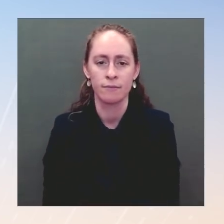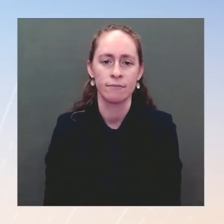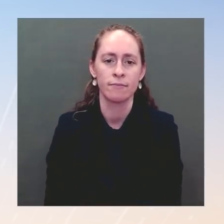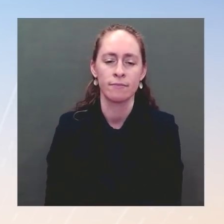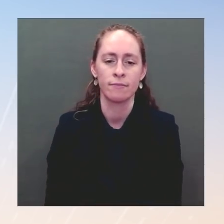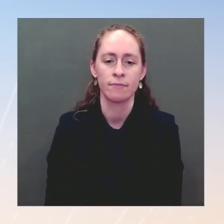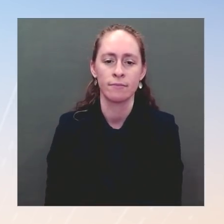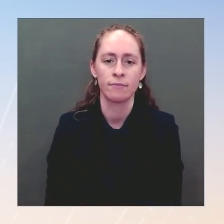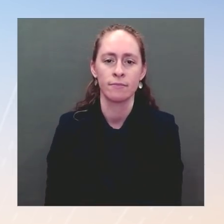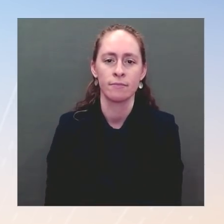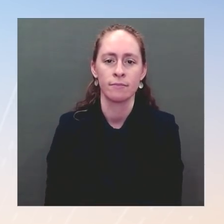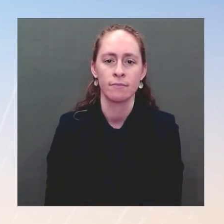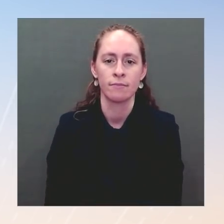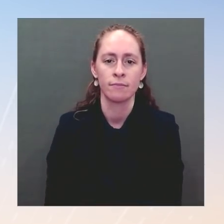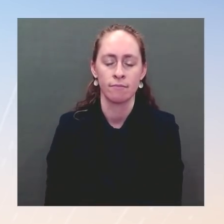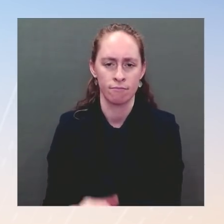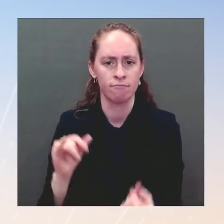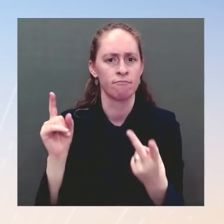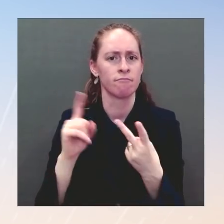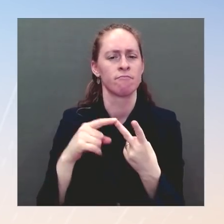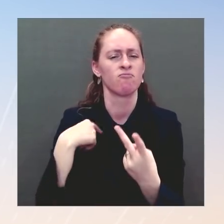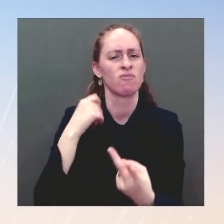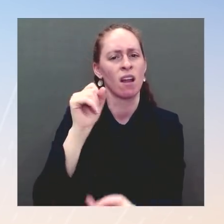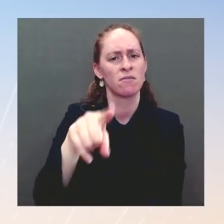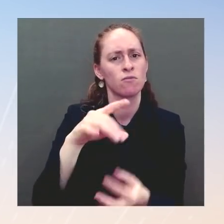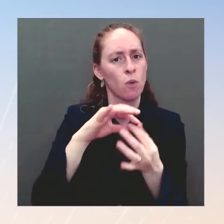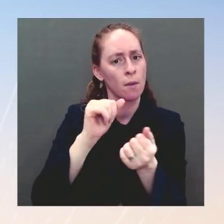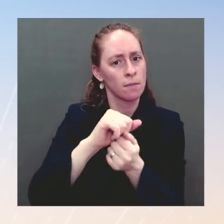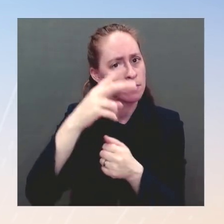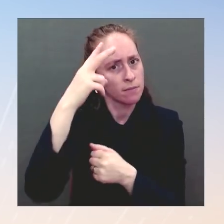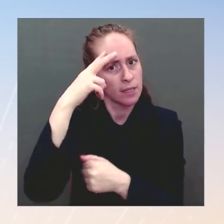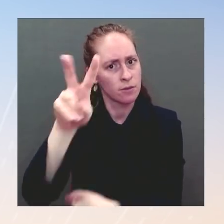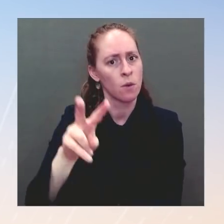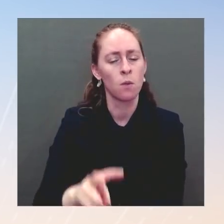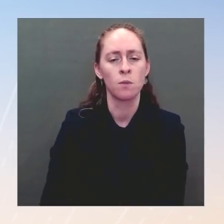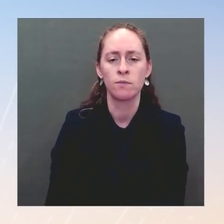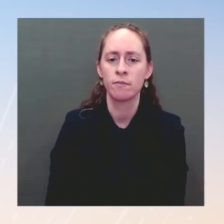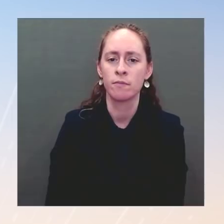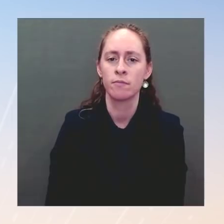that the U.S. isn't well informed about violence against journalists in Mexico